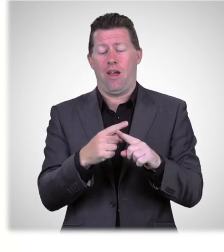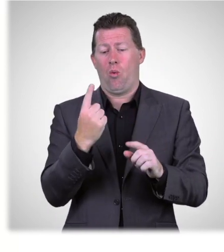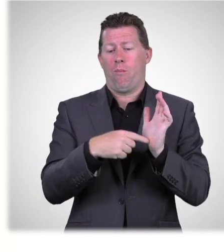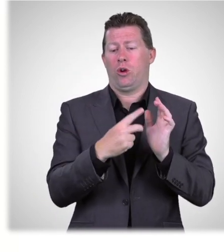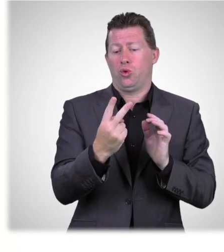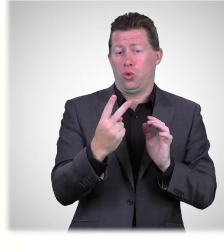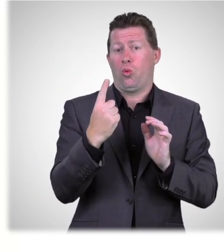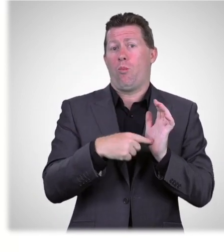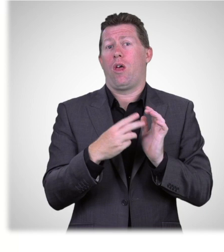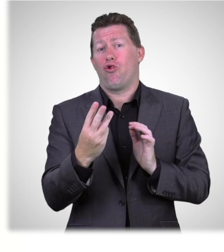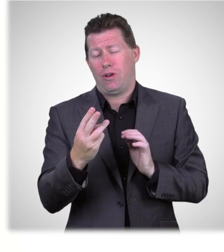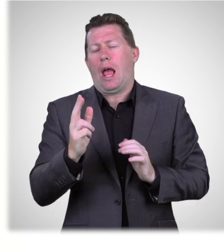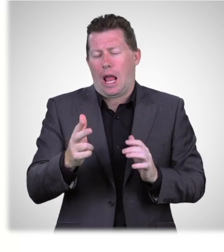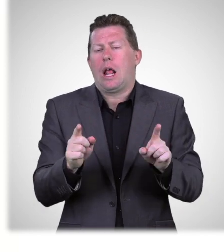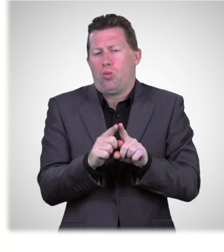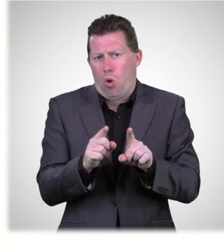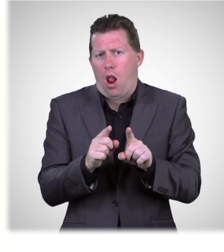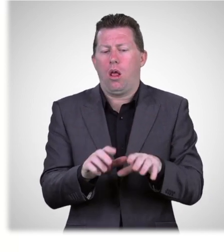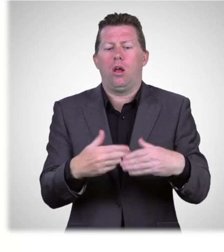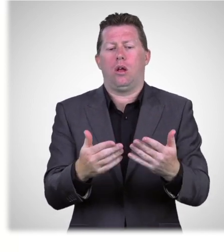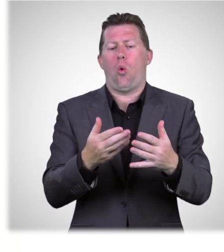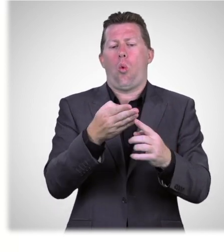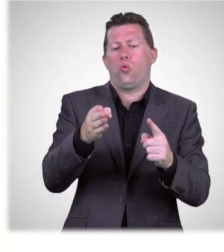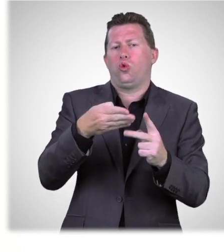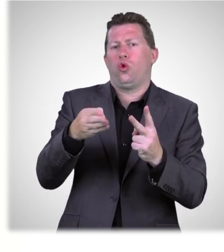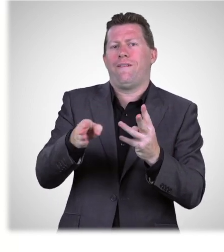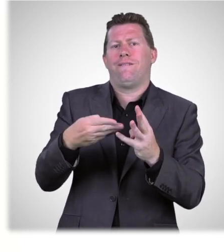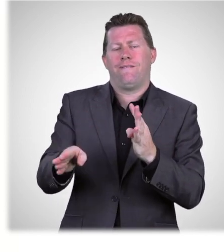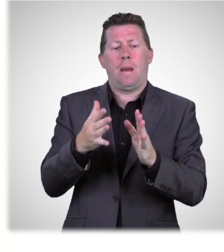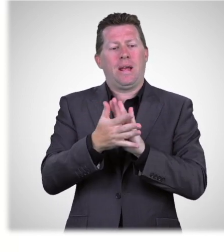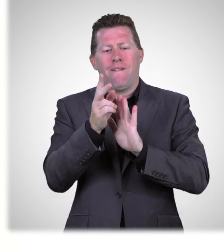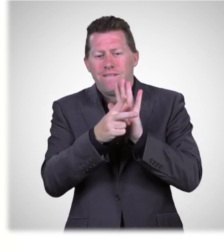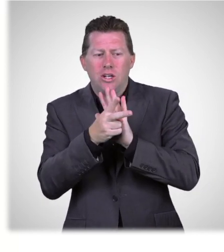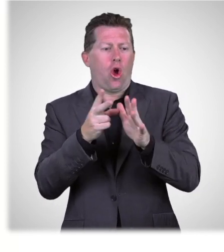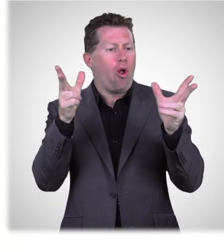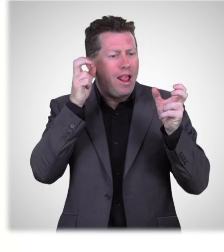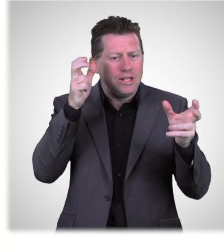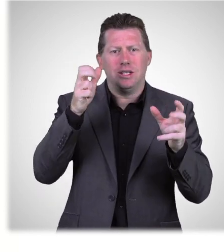and checkpoints 1.2 and 1.3 again offering alternatives for auditory and visual information.